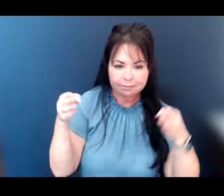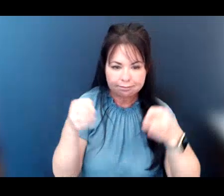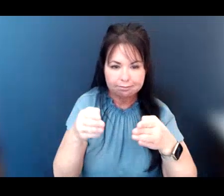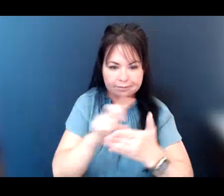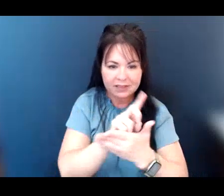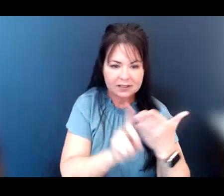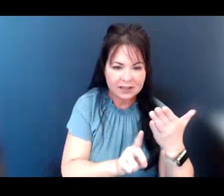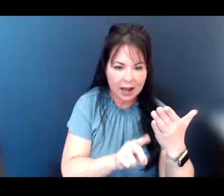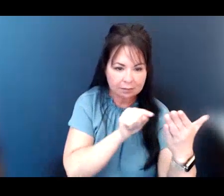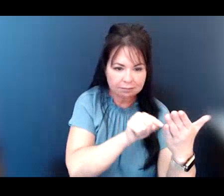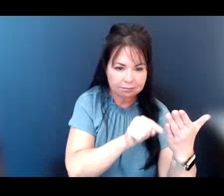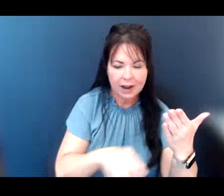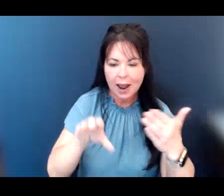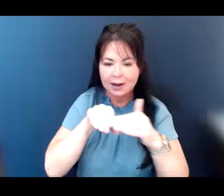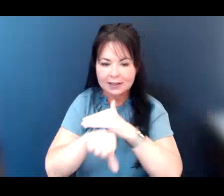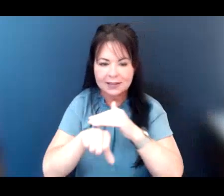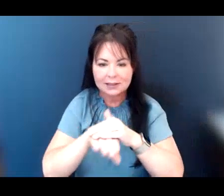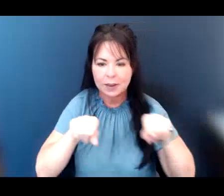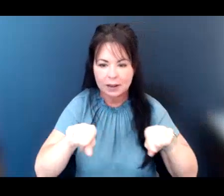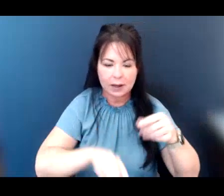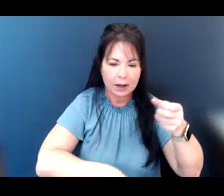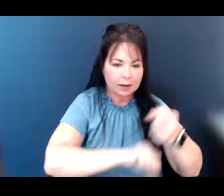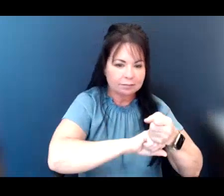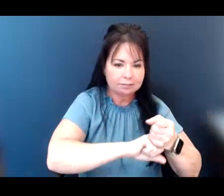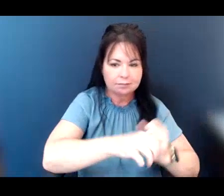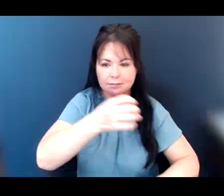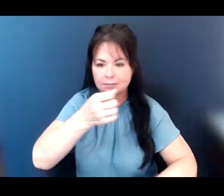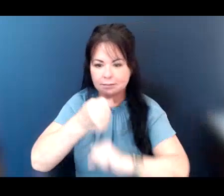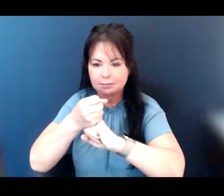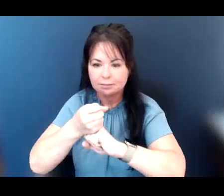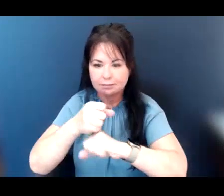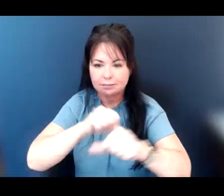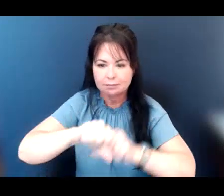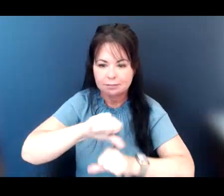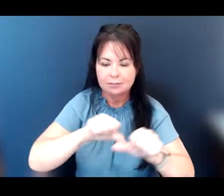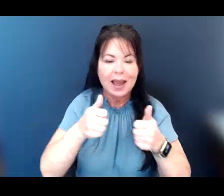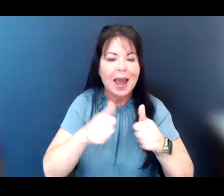Are there any trends in design that are conflicting with accessibility that we should be aware of?